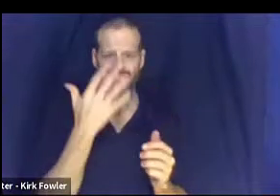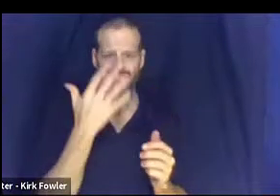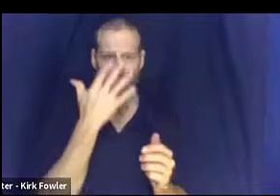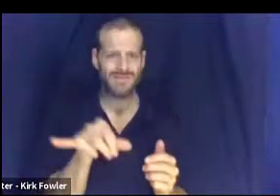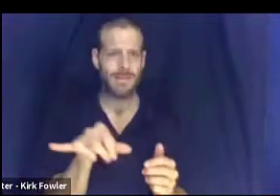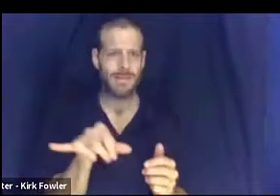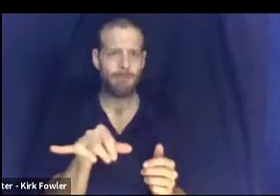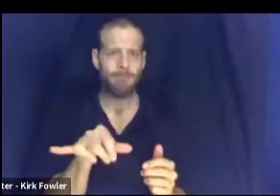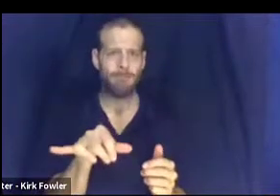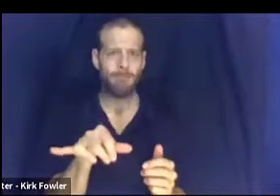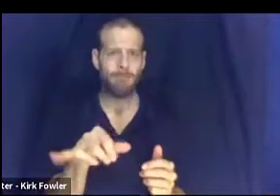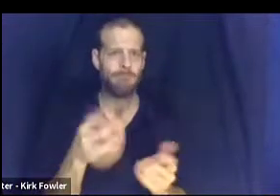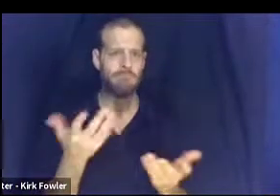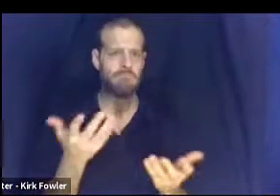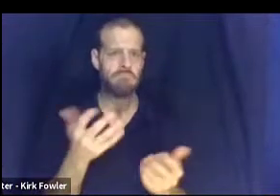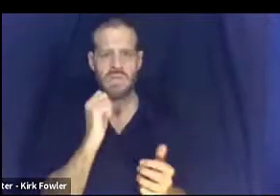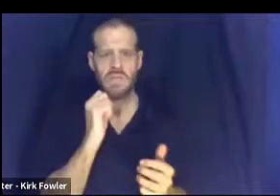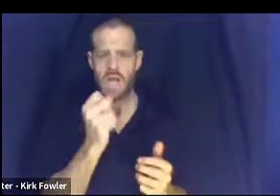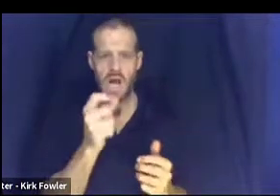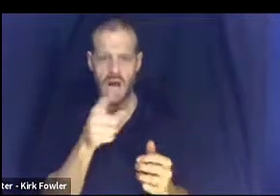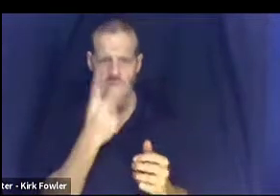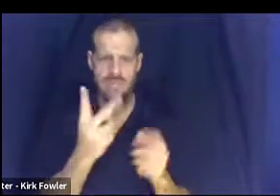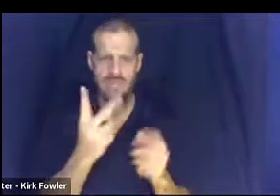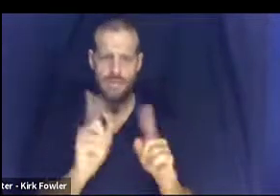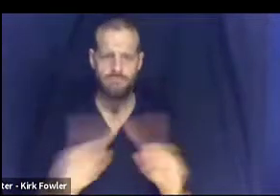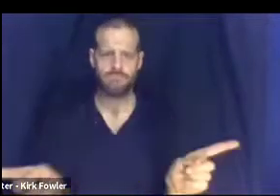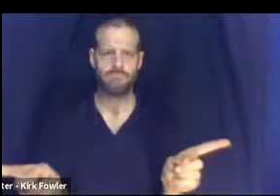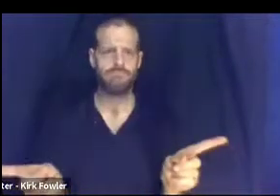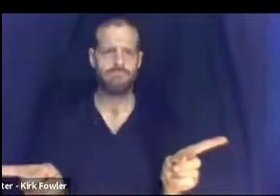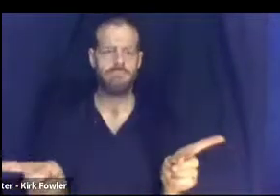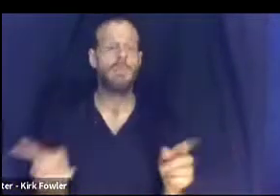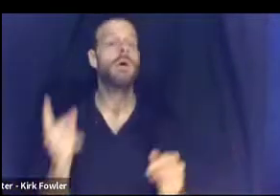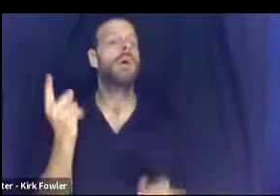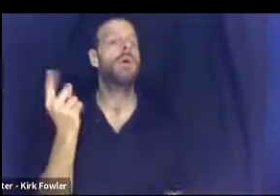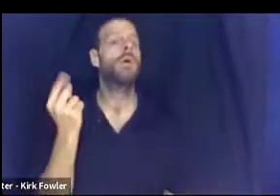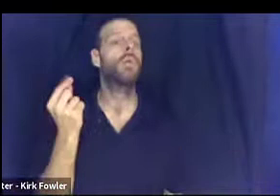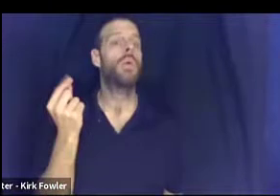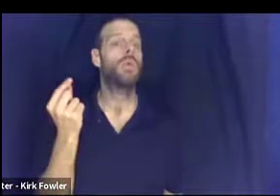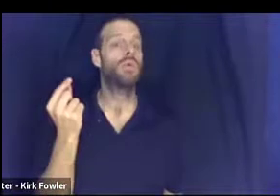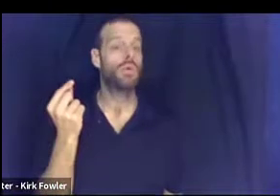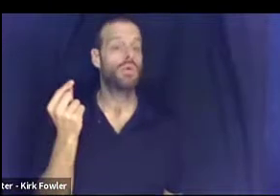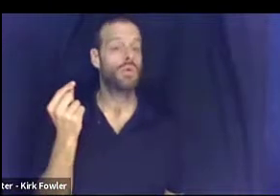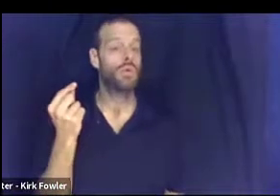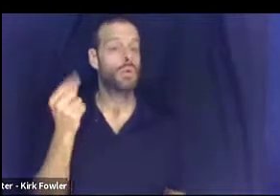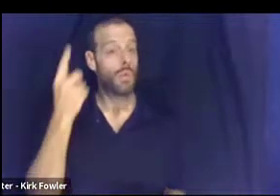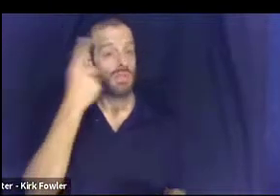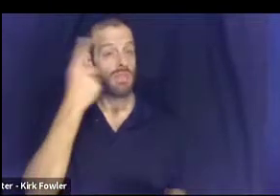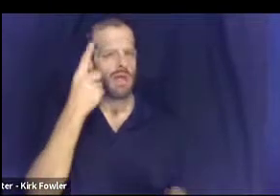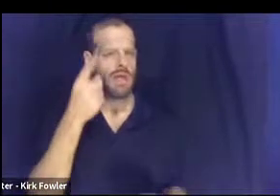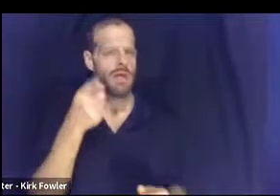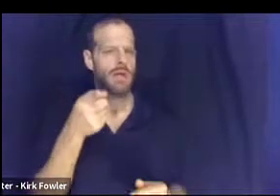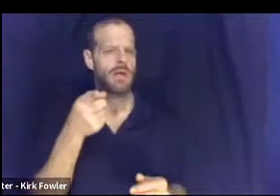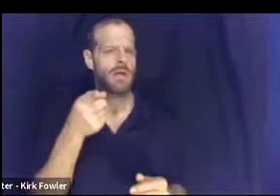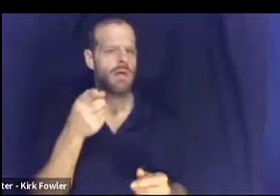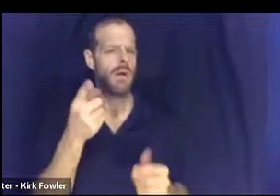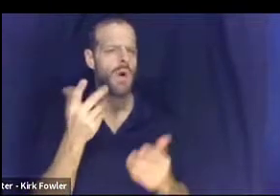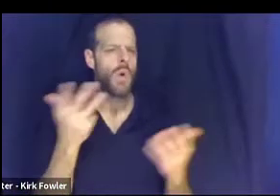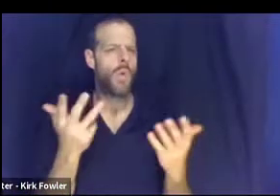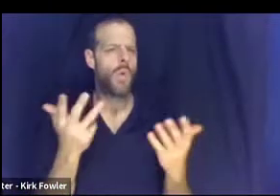They're not visually distinct at all. So, what we wanna be starting to think about is what is that critical component or salient feature